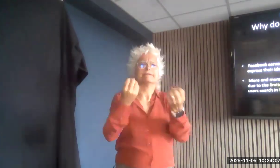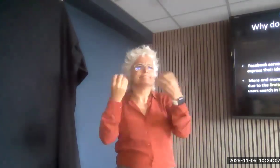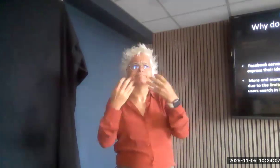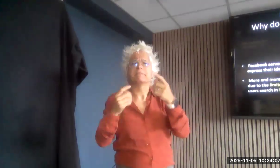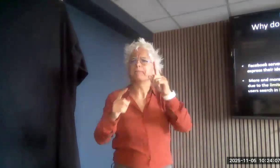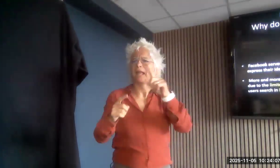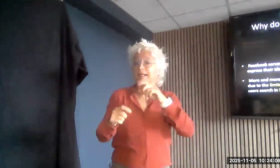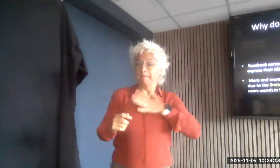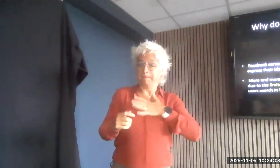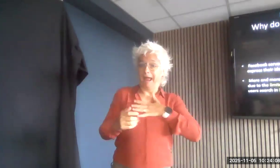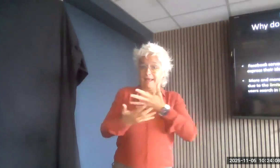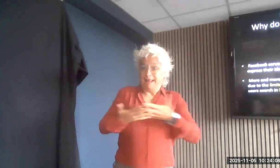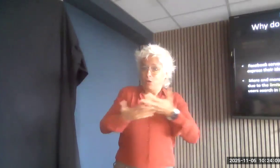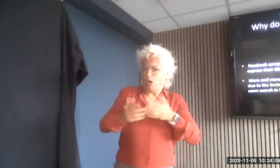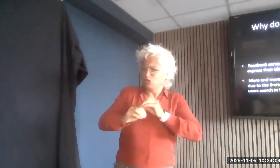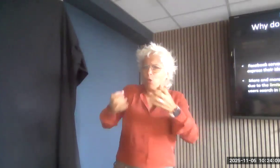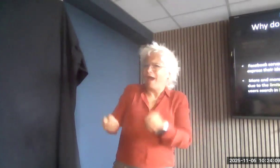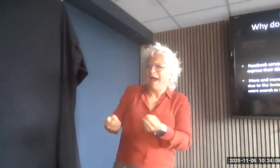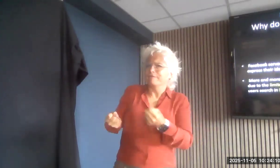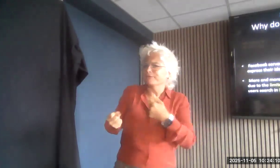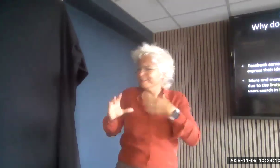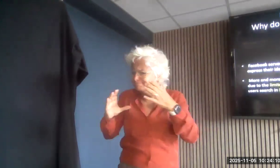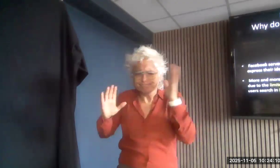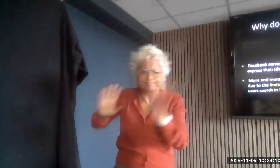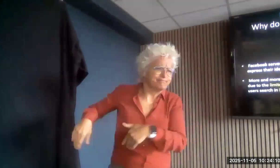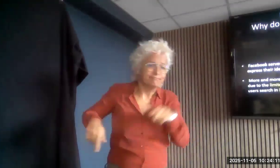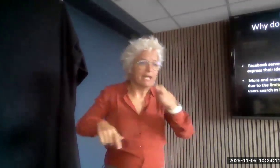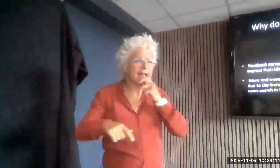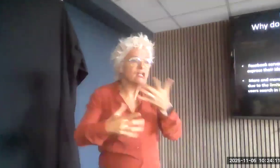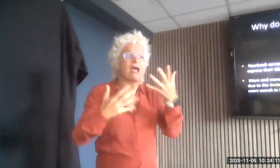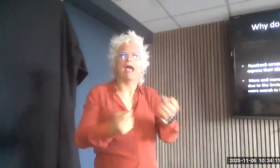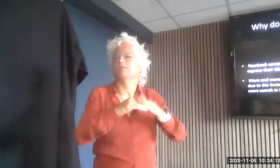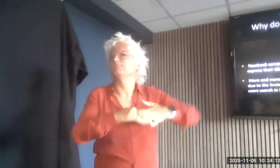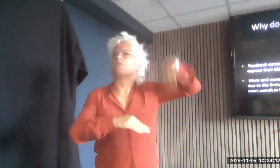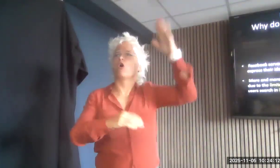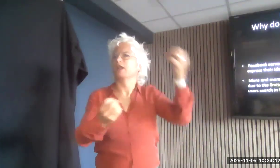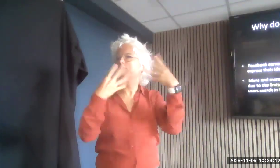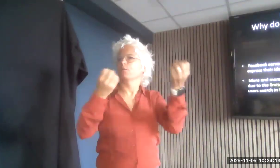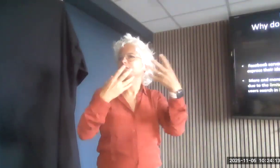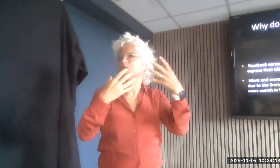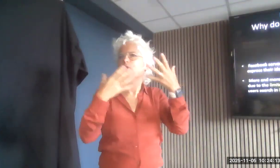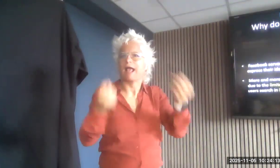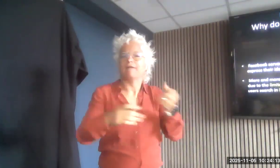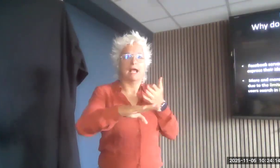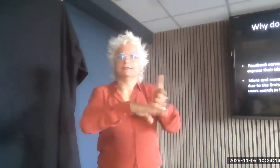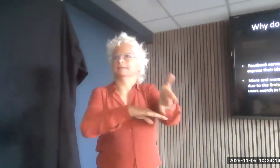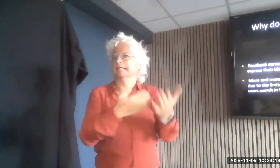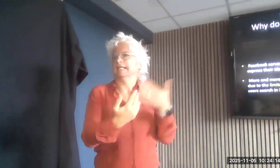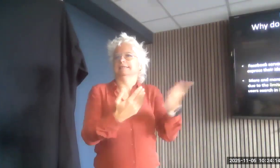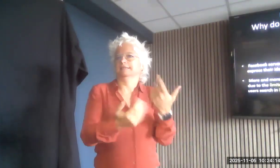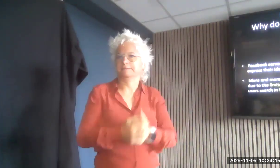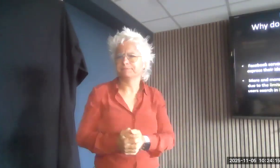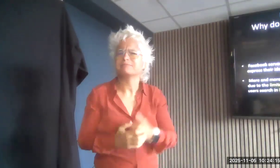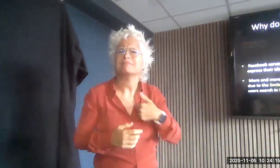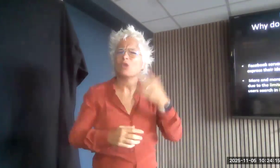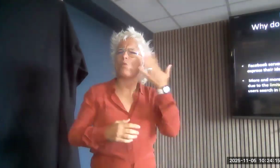Also information as a tool and information as a resource often with many minority languages or smaller languages information isn't available so predominantly in those languages.